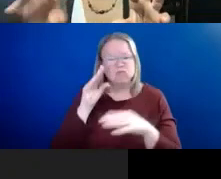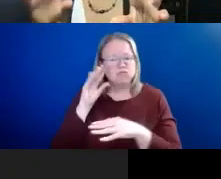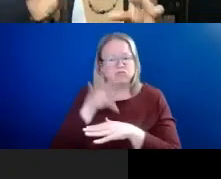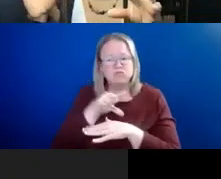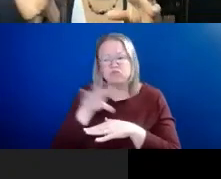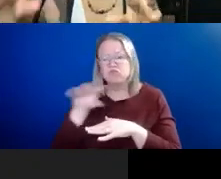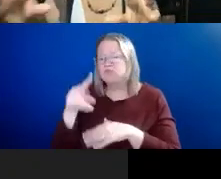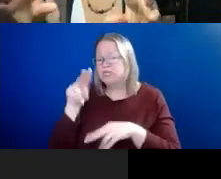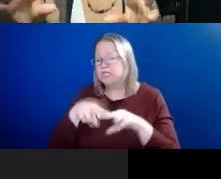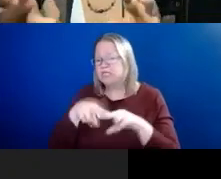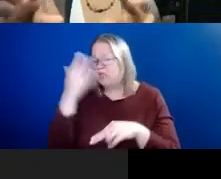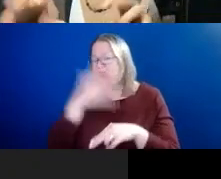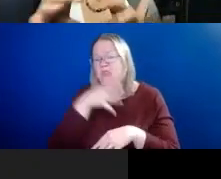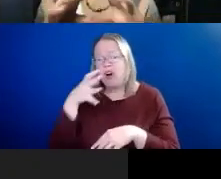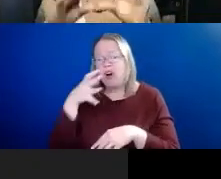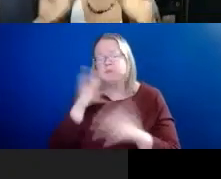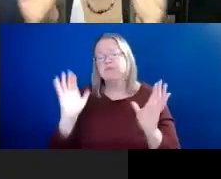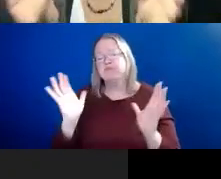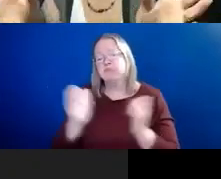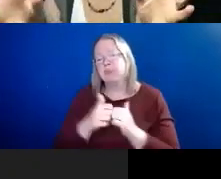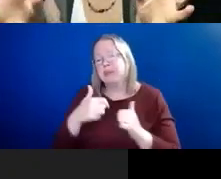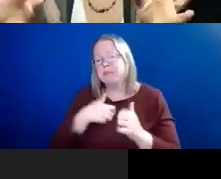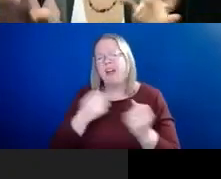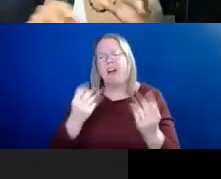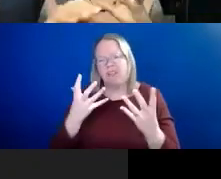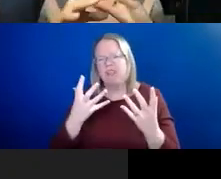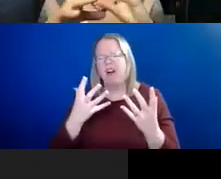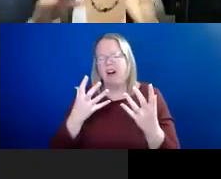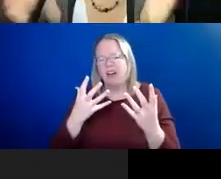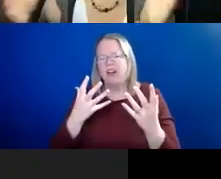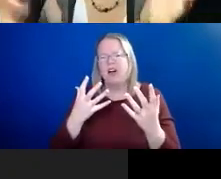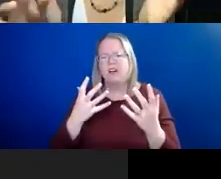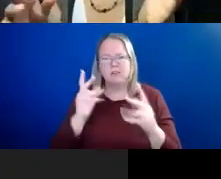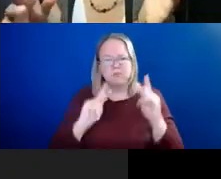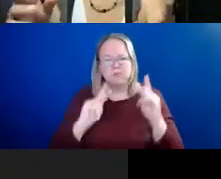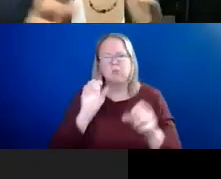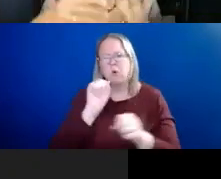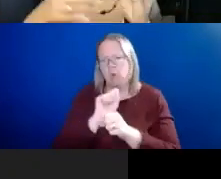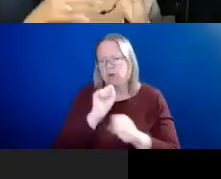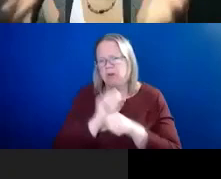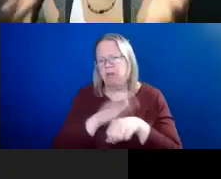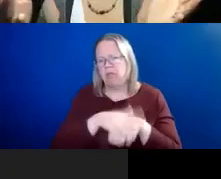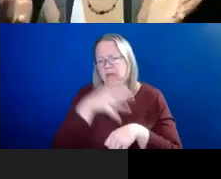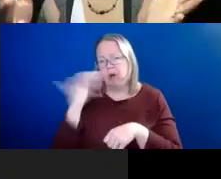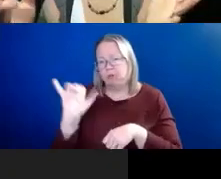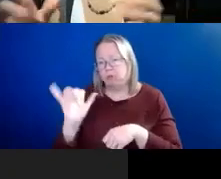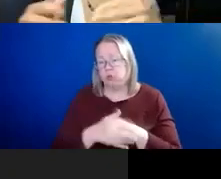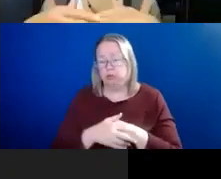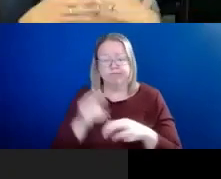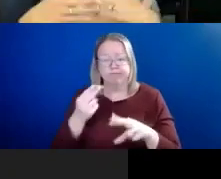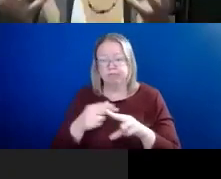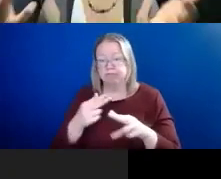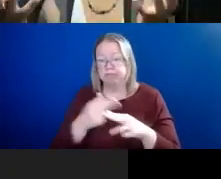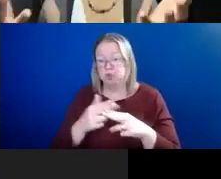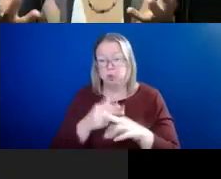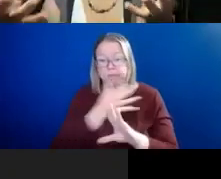in front of their farms talking to me but there is a lot of 13:26:47 views of people working on the farm. Just a little bit of that instruction